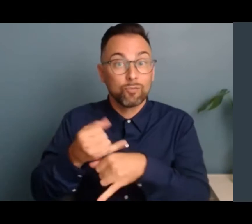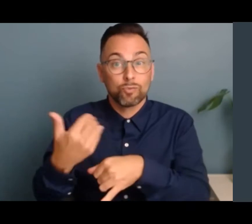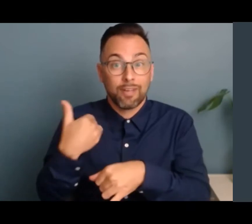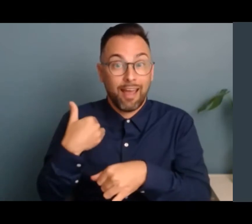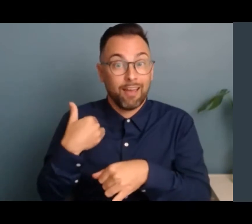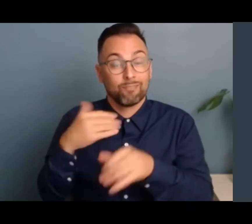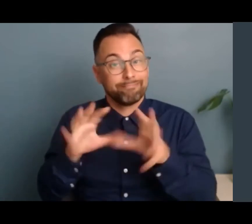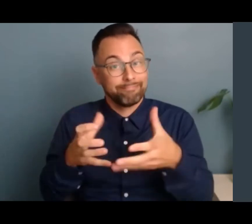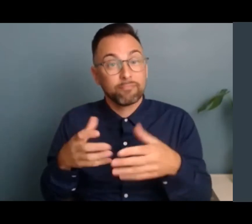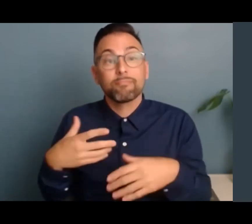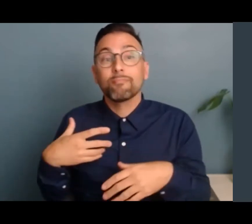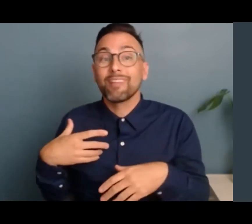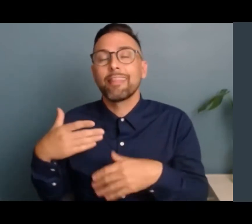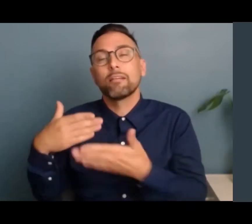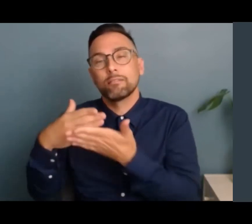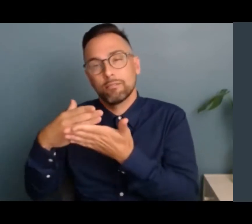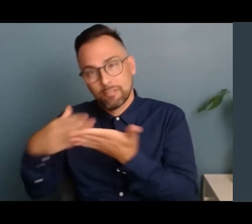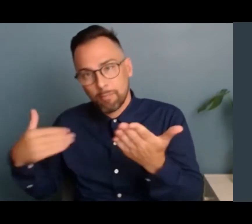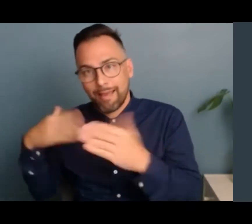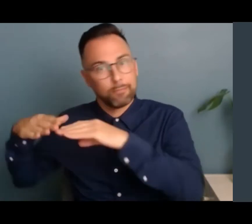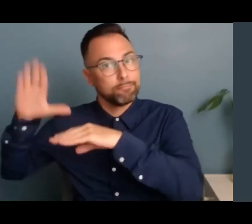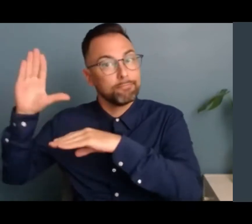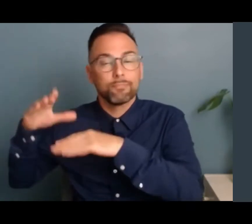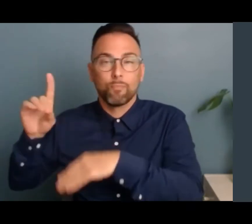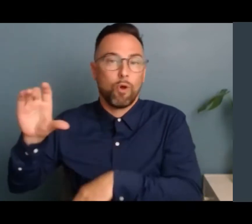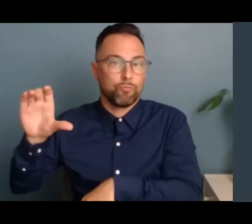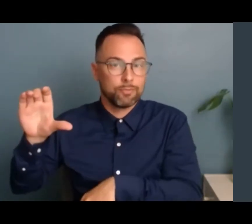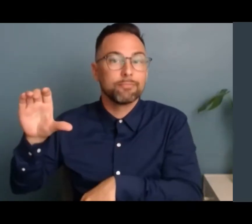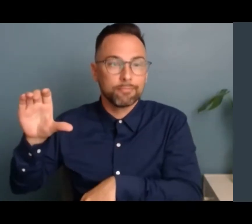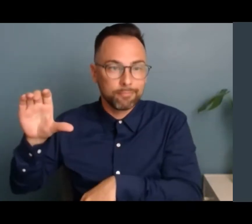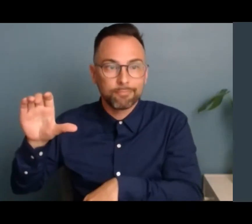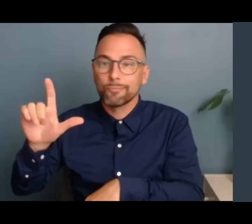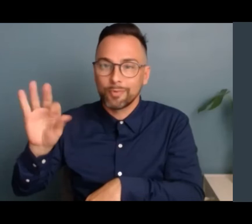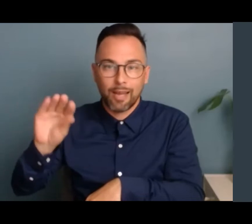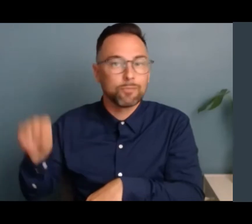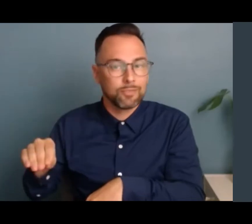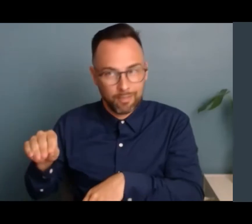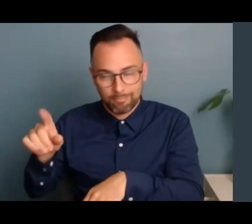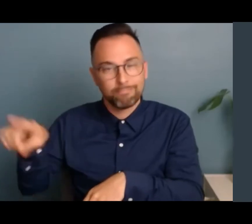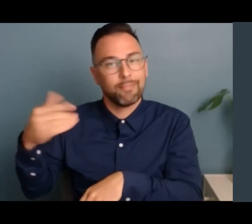had cohorts of 10 to 19 students. Some institutions had over 100 students about,